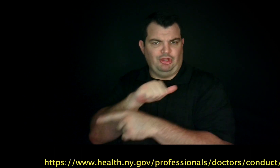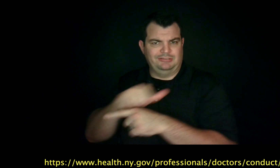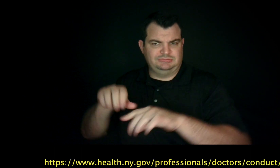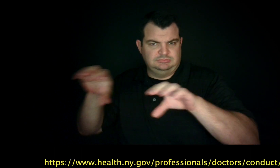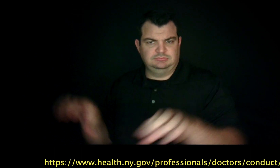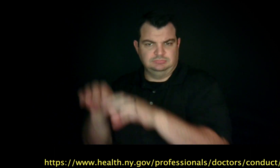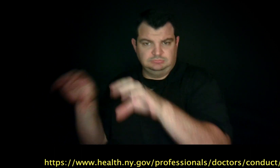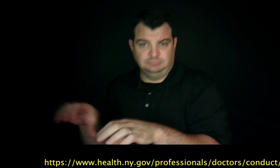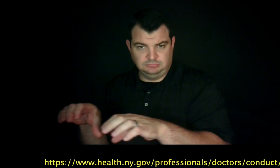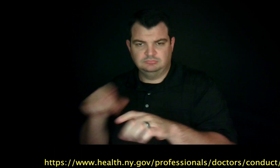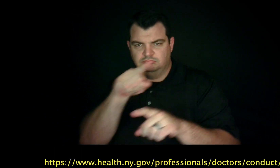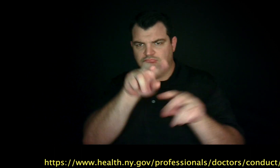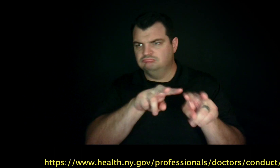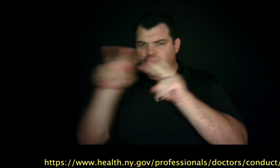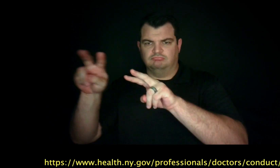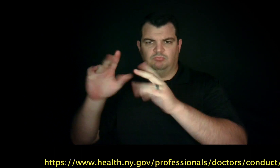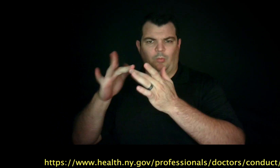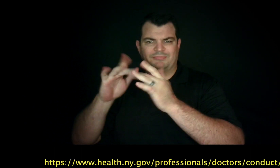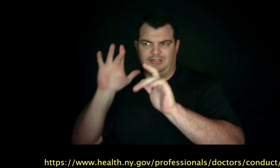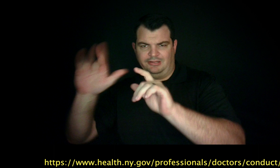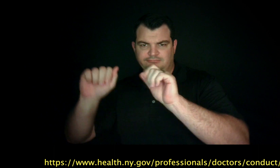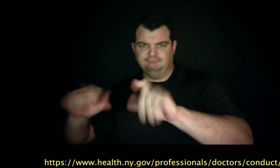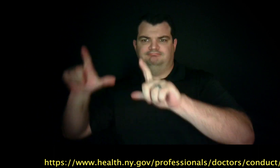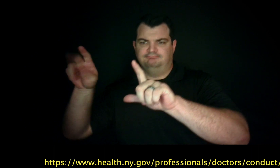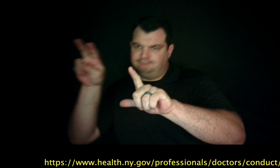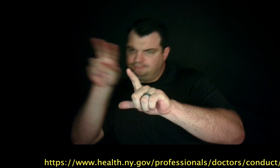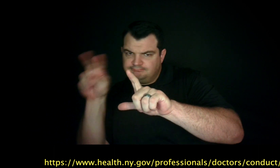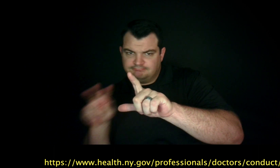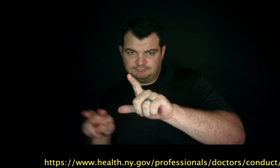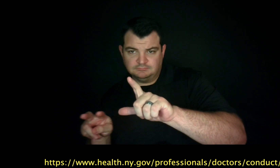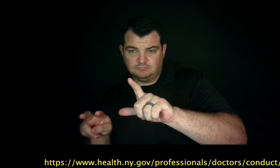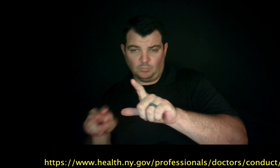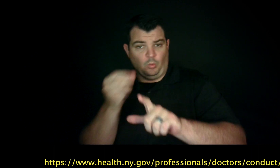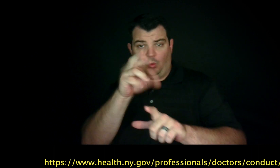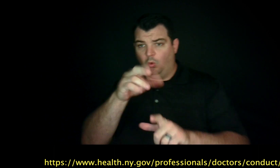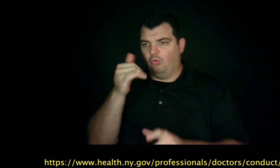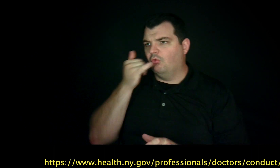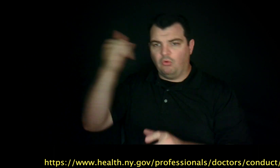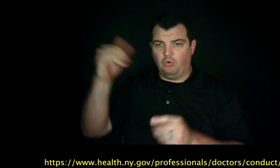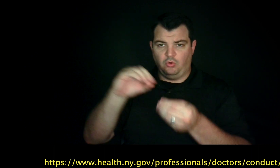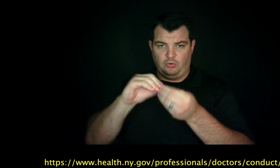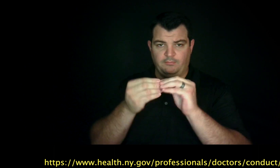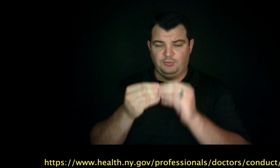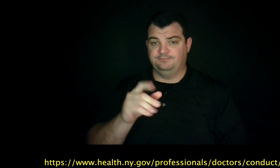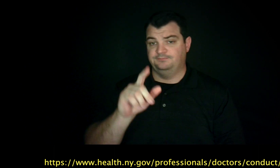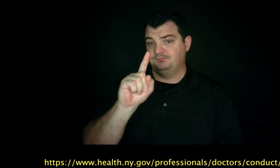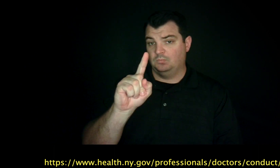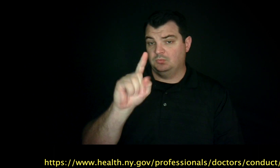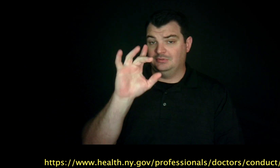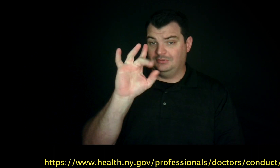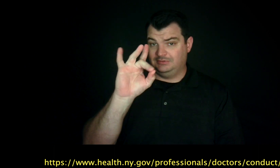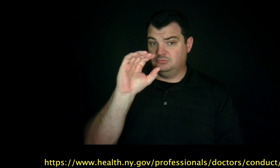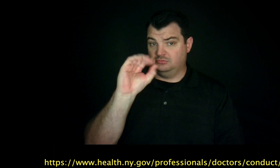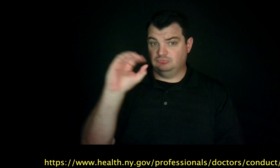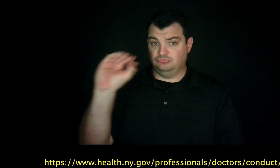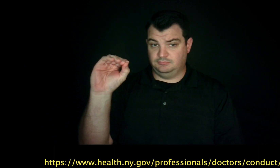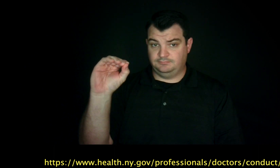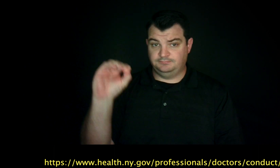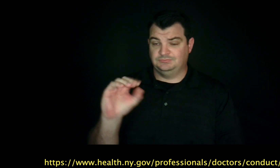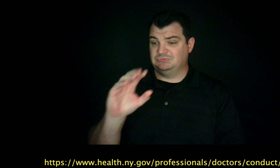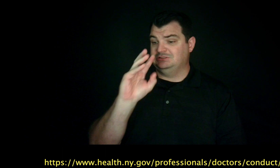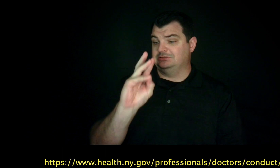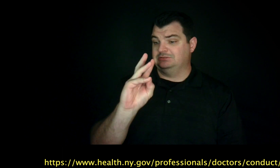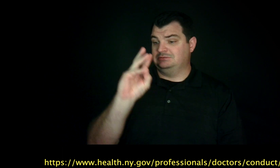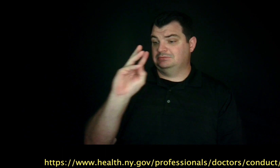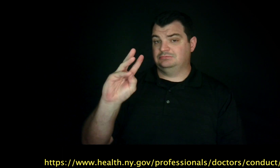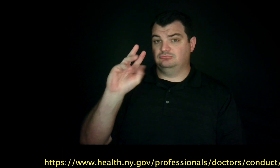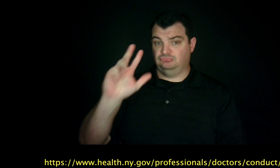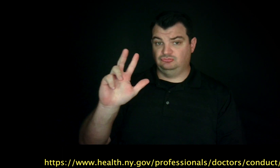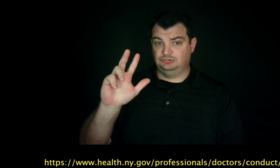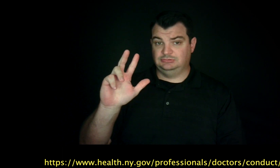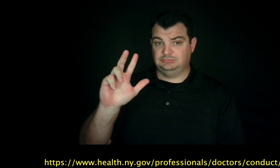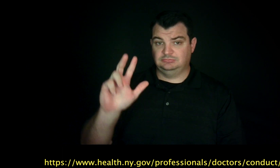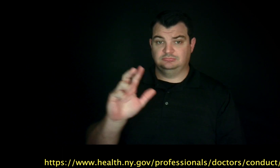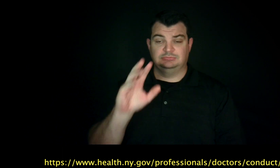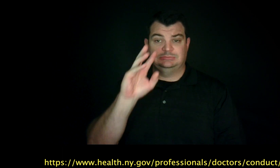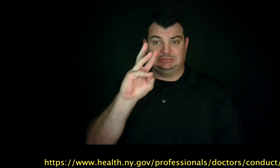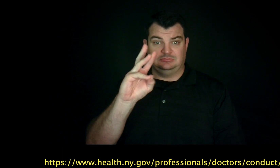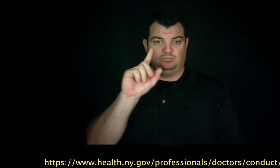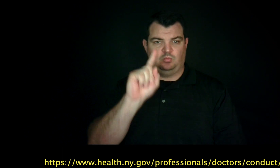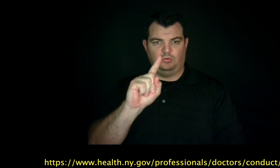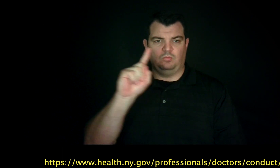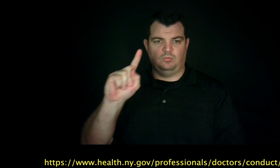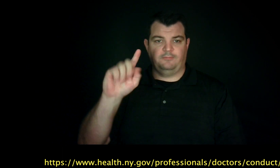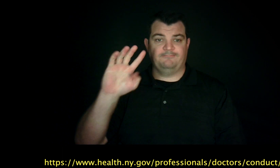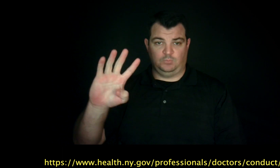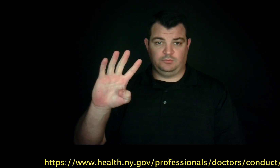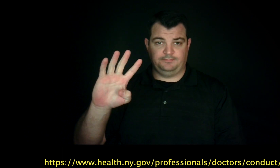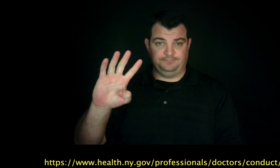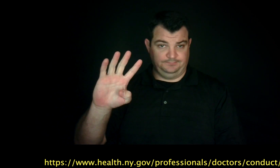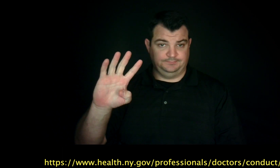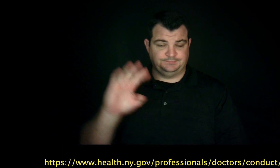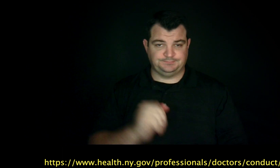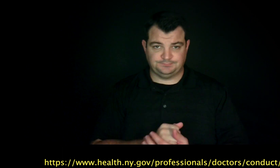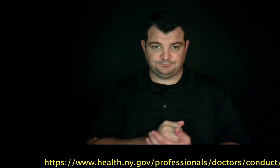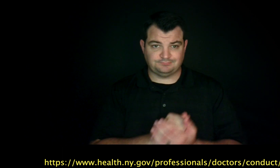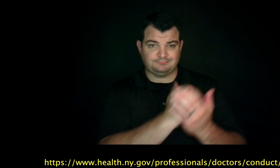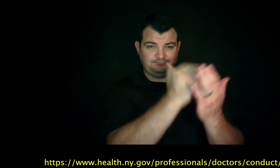https://www.health.ny.gov/professionals/doctors/conduct/